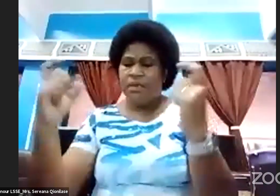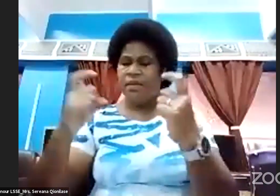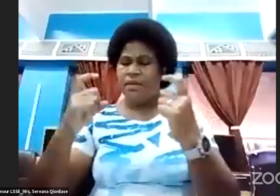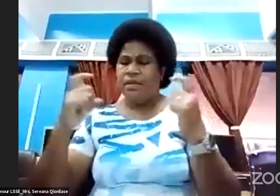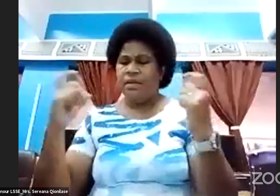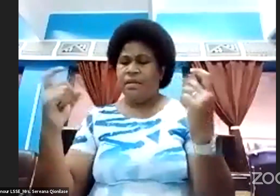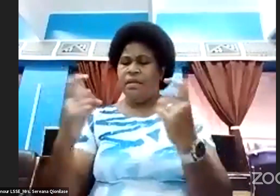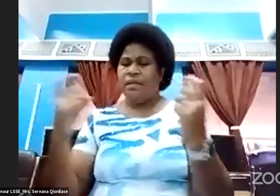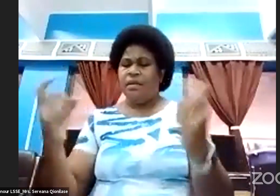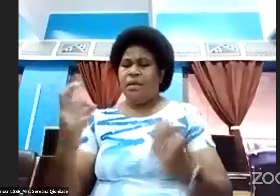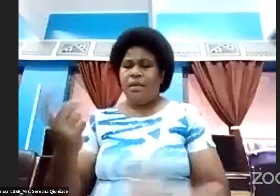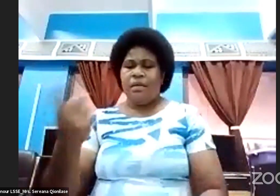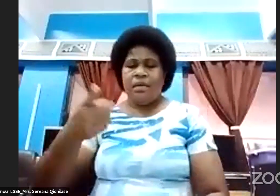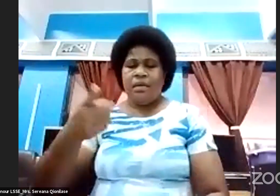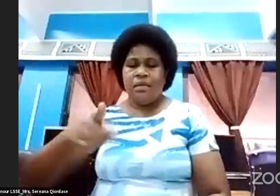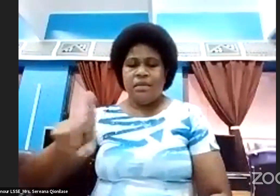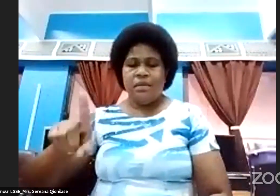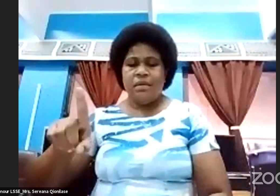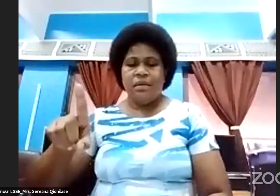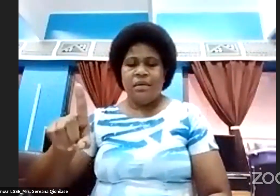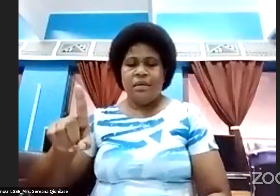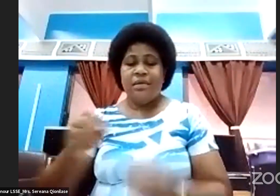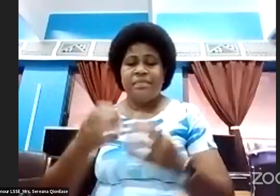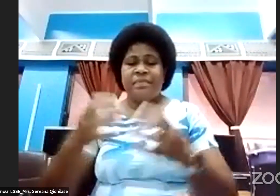The wind.